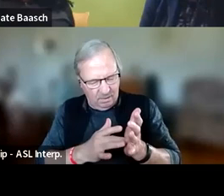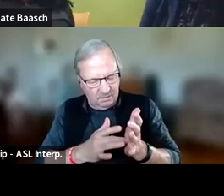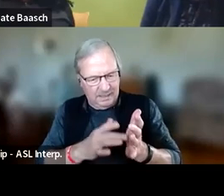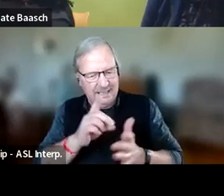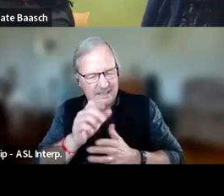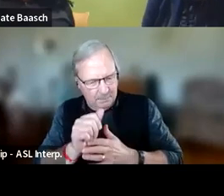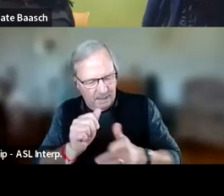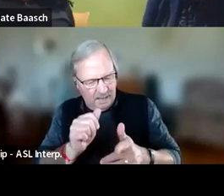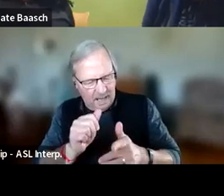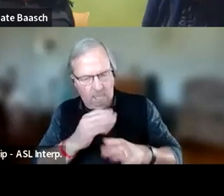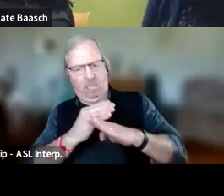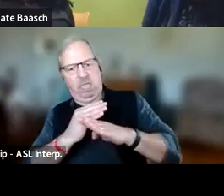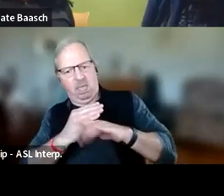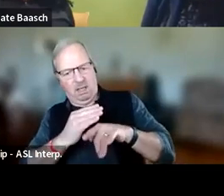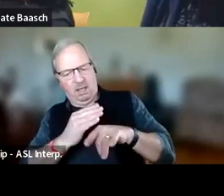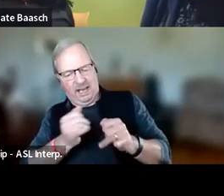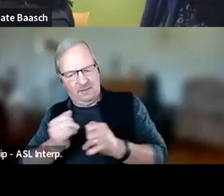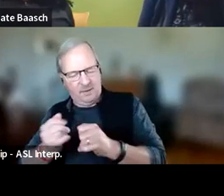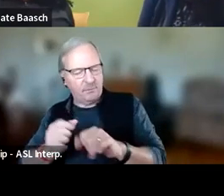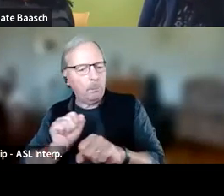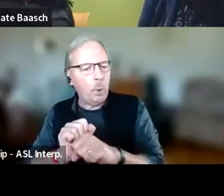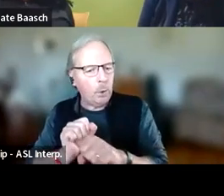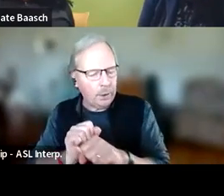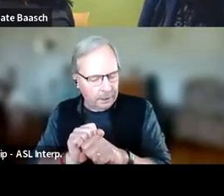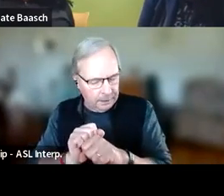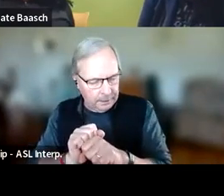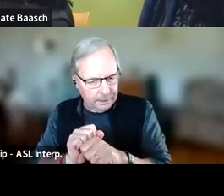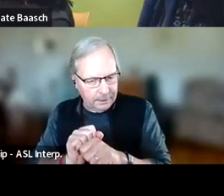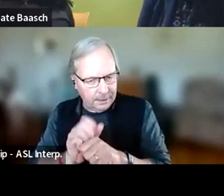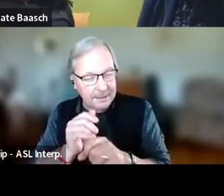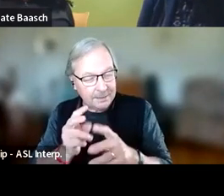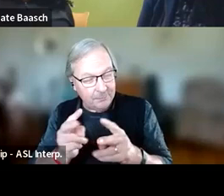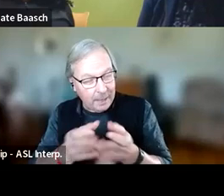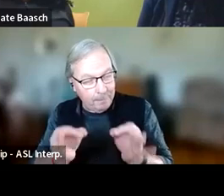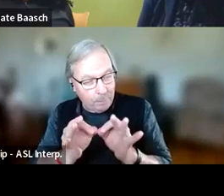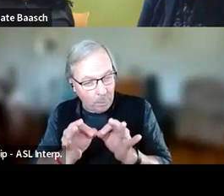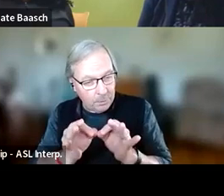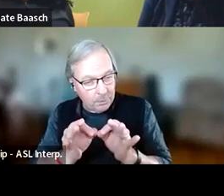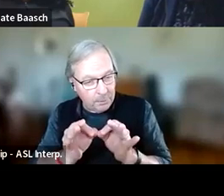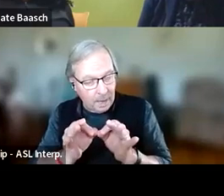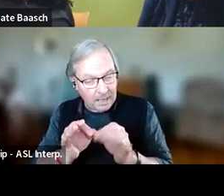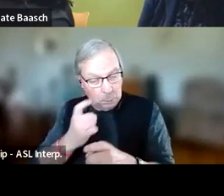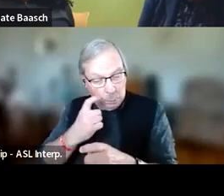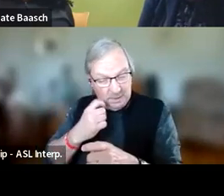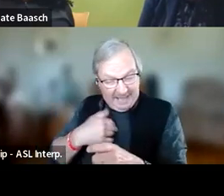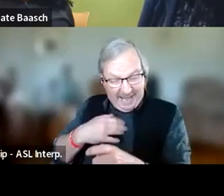are impeding that in that individual from working. So that's very important. I just find a case that I was just mentioning